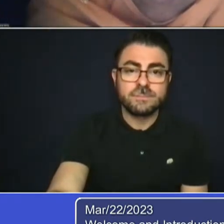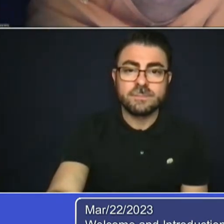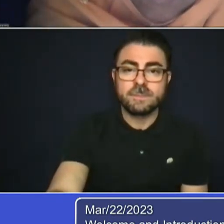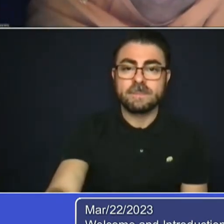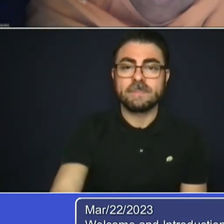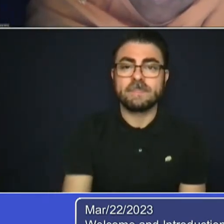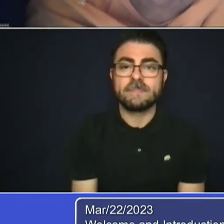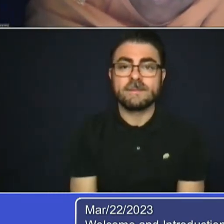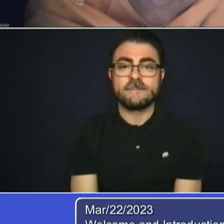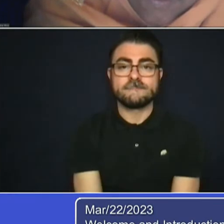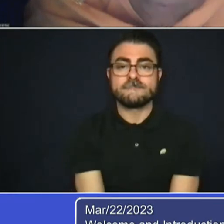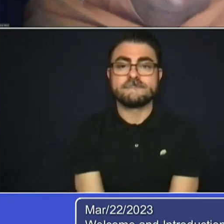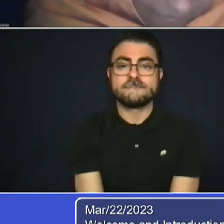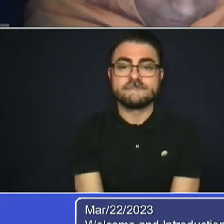JUNE, ARE YOU GOING TO HANG